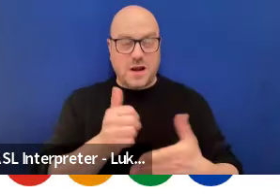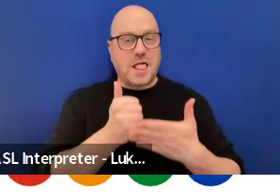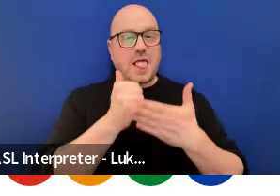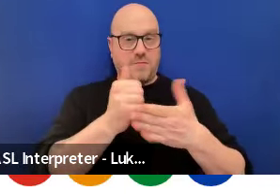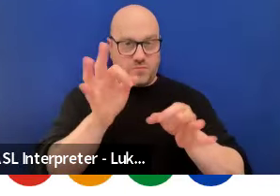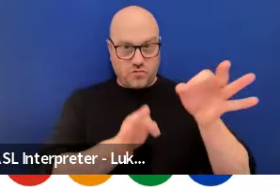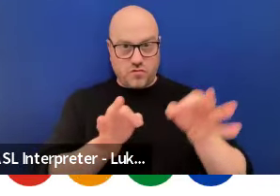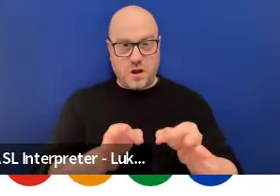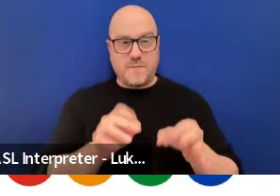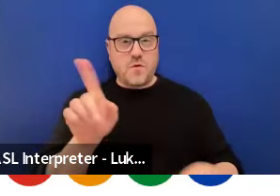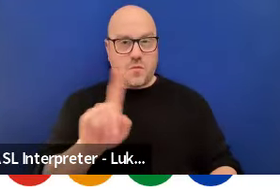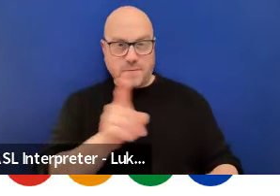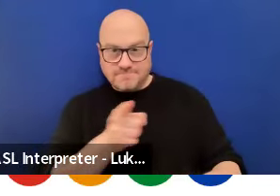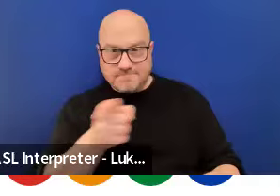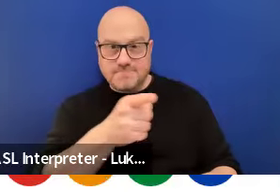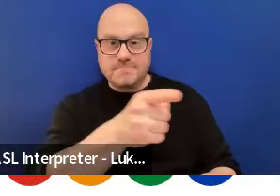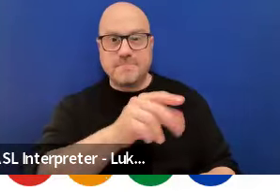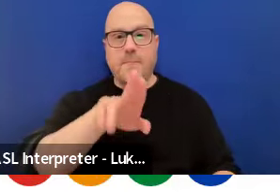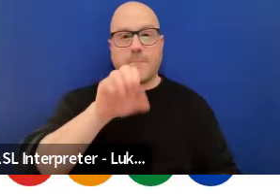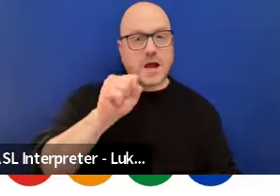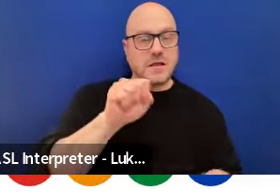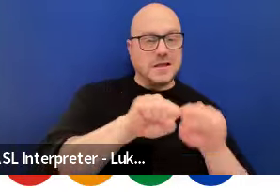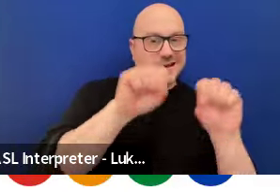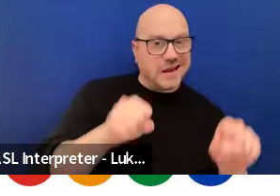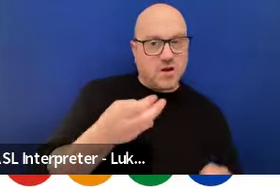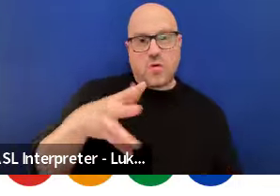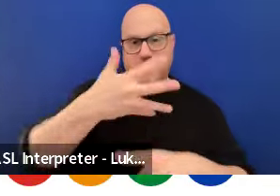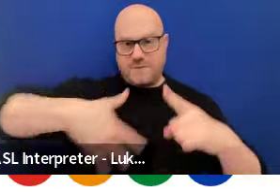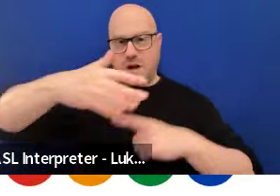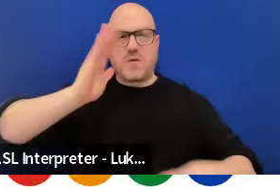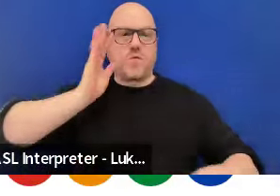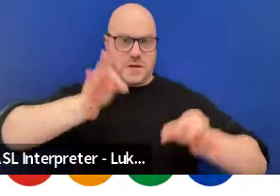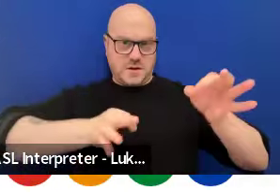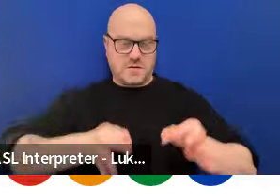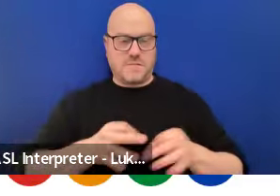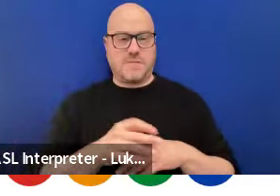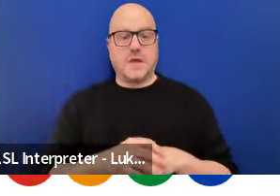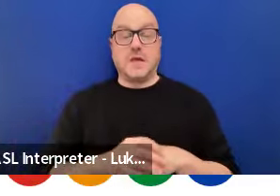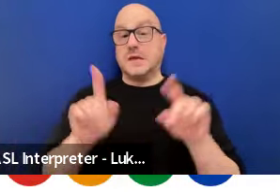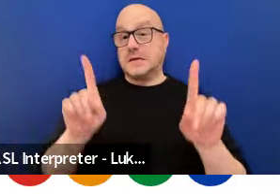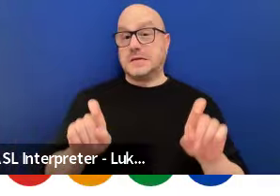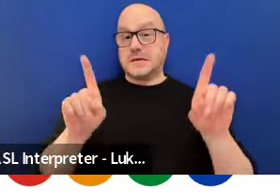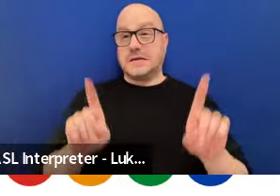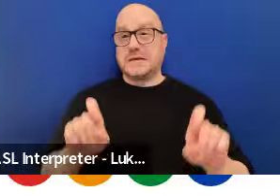YOU ARE AND PROVIDE YOU DIRECTIONS. DIRECTIONS TO THE BUS STOP OR